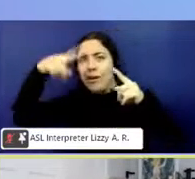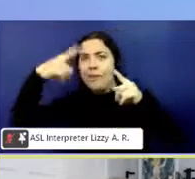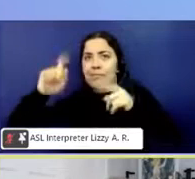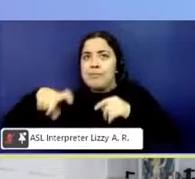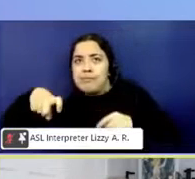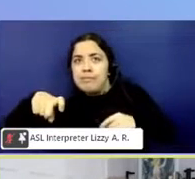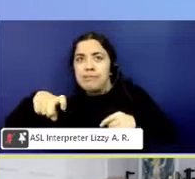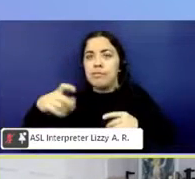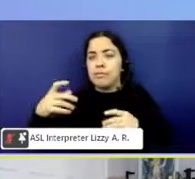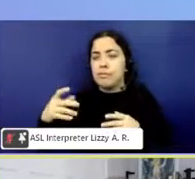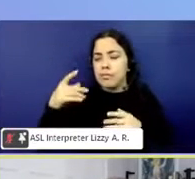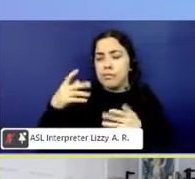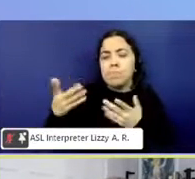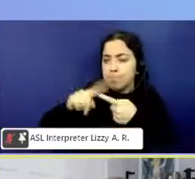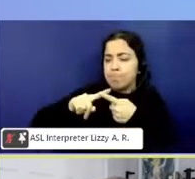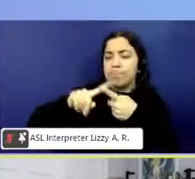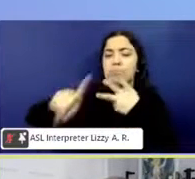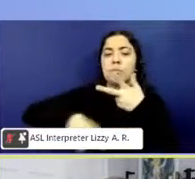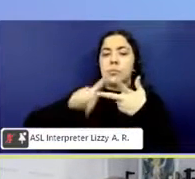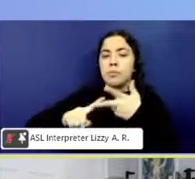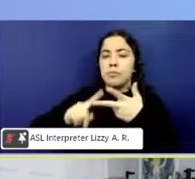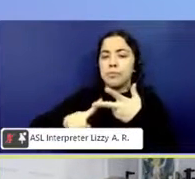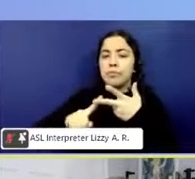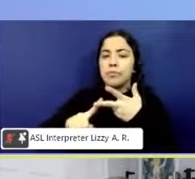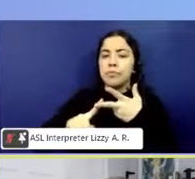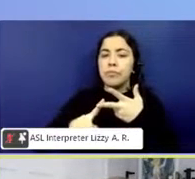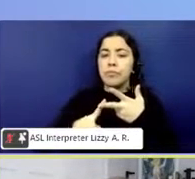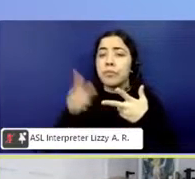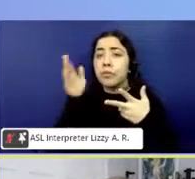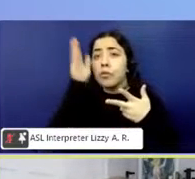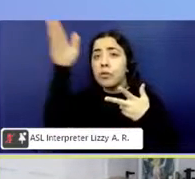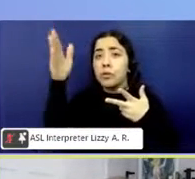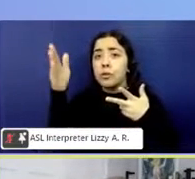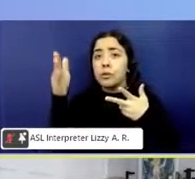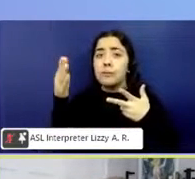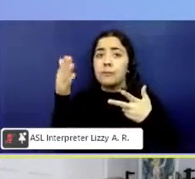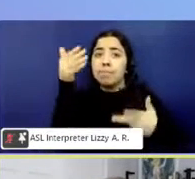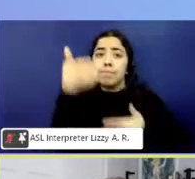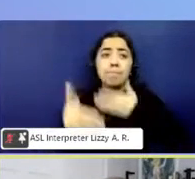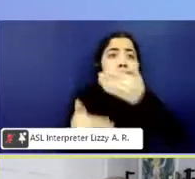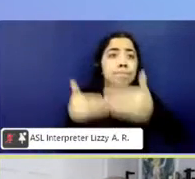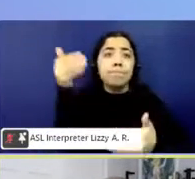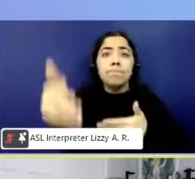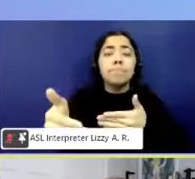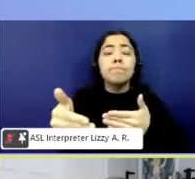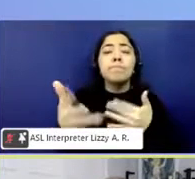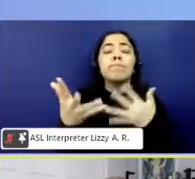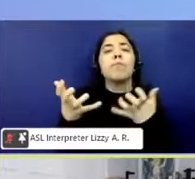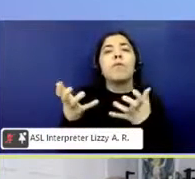and finally to offer paths forward for a cognitively diverse audience we co-create